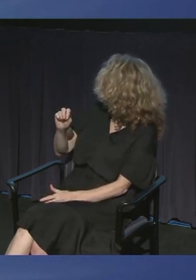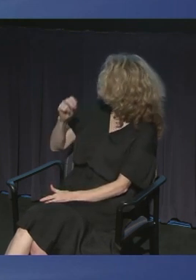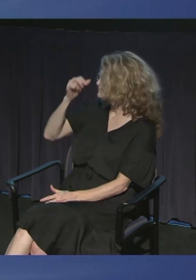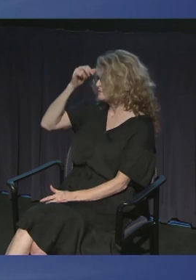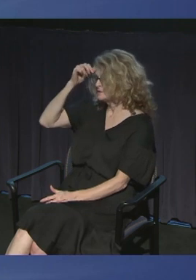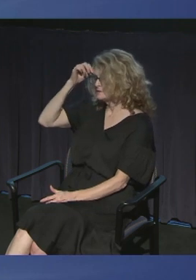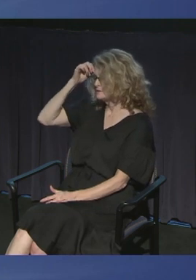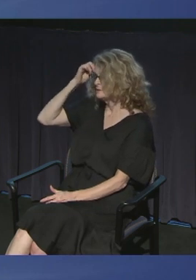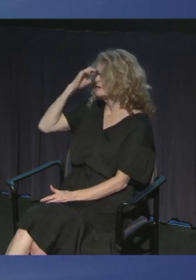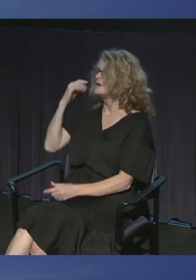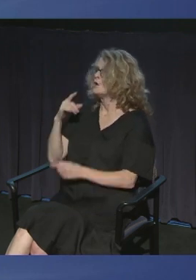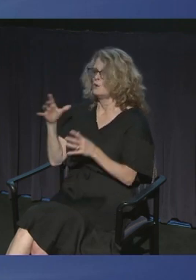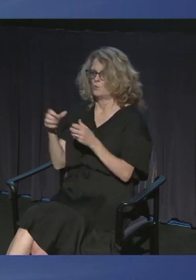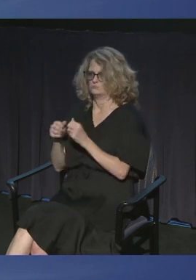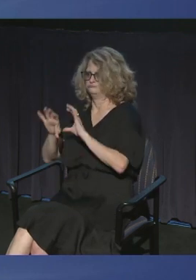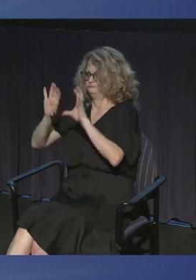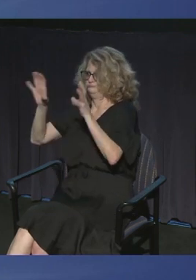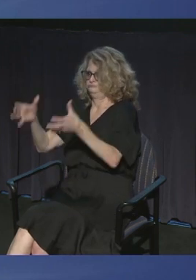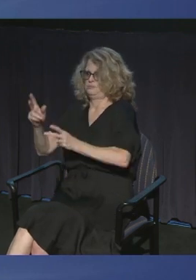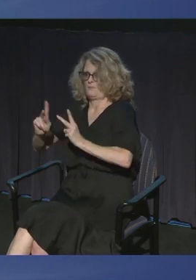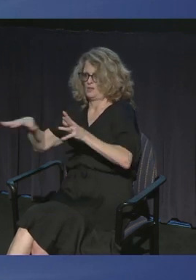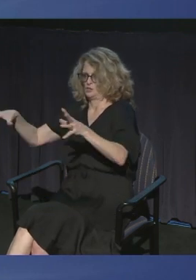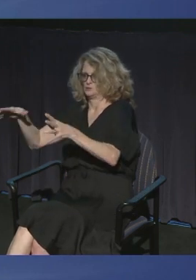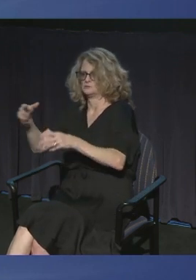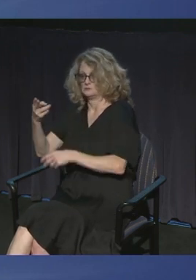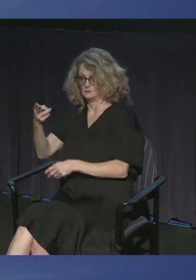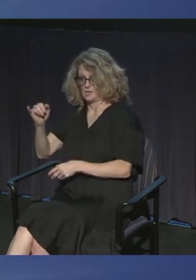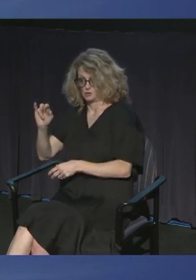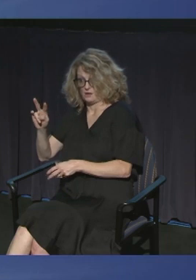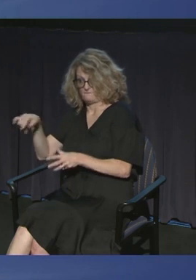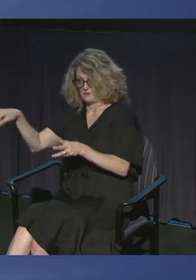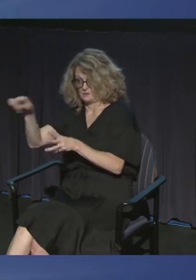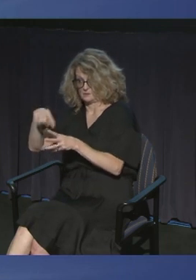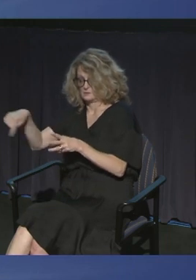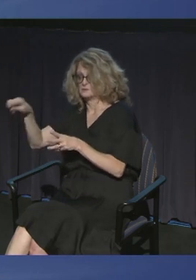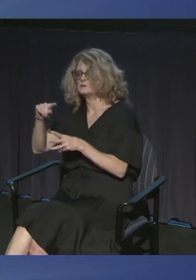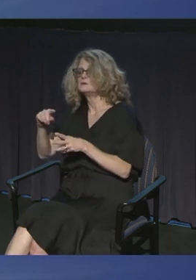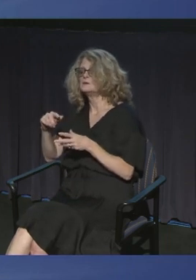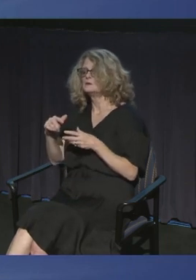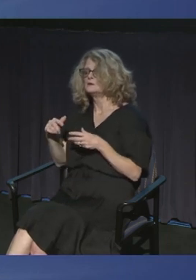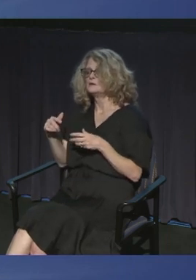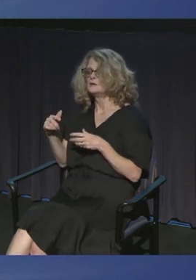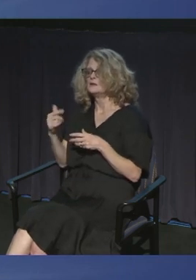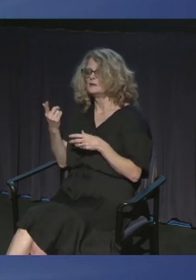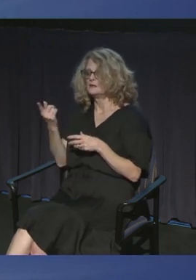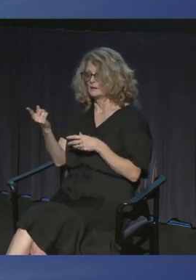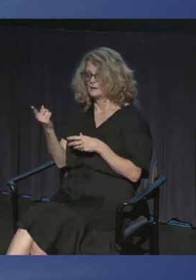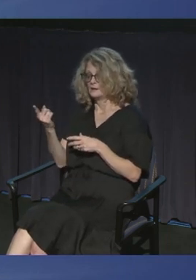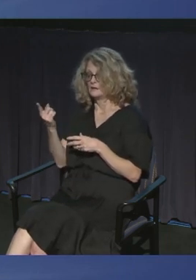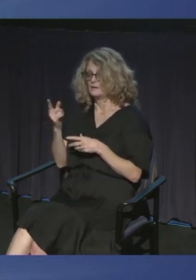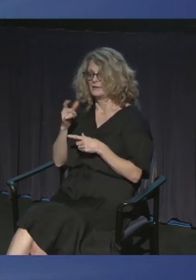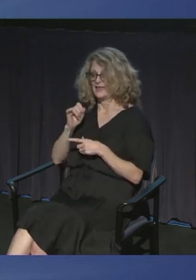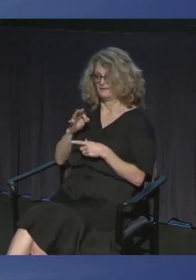CORRELATED WITH LARGE PATIENT SAMPLES, WHERE HIV IS INCREASED CORRELATED WITH INCREASED OXIDATIVE PHOSPHORYLATION